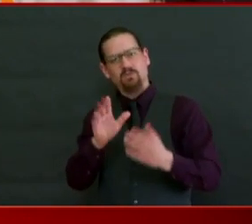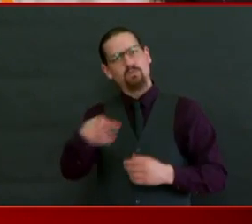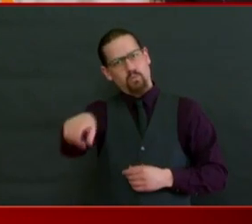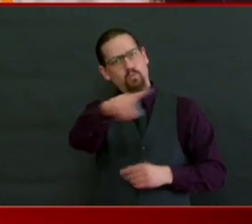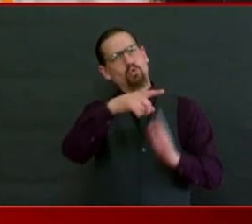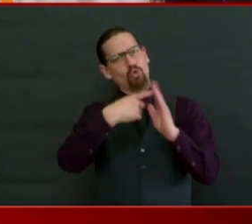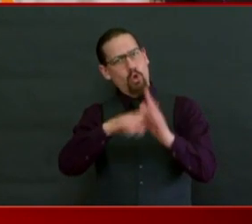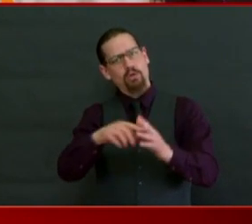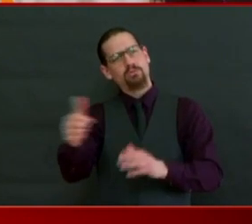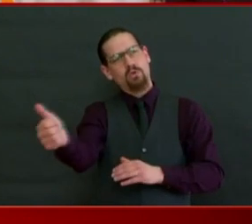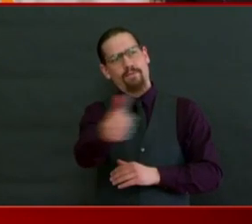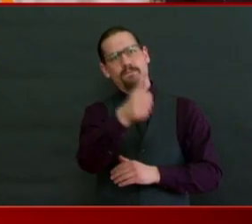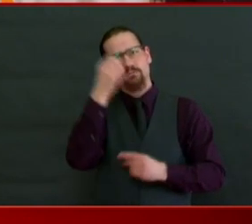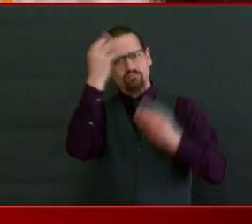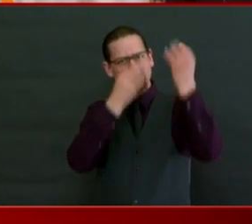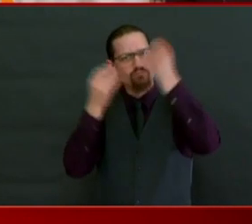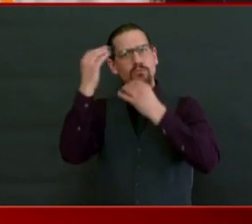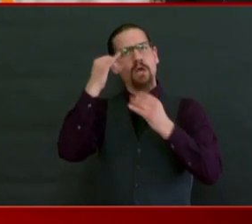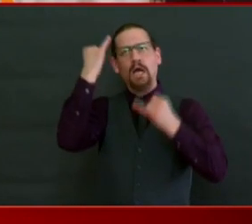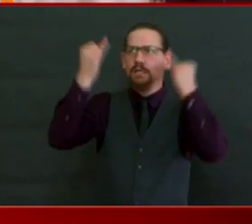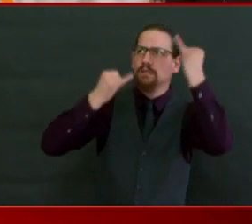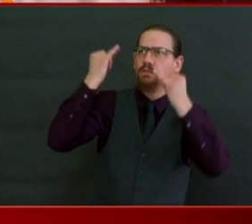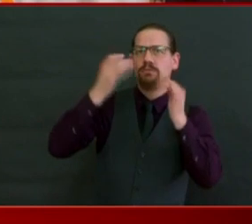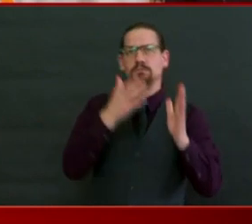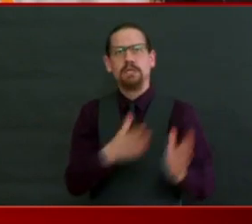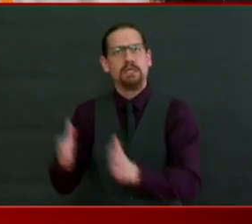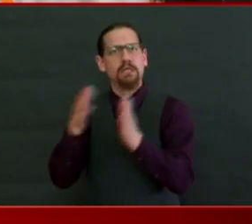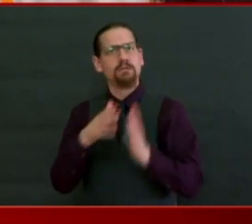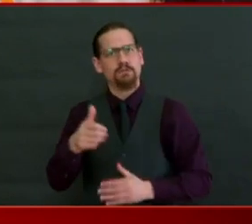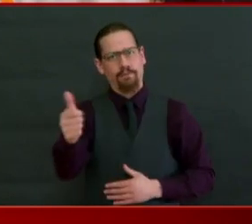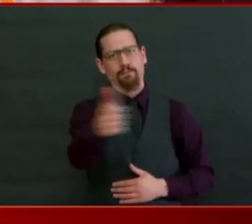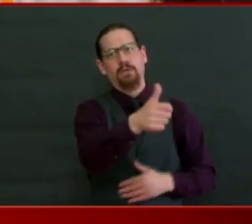THINGS YOU SHOULD BE THINKING